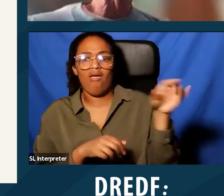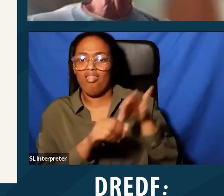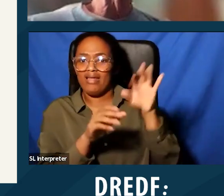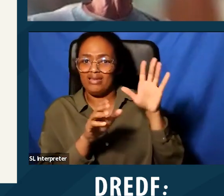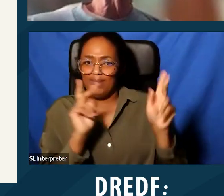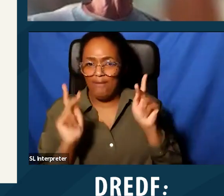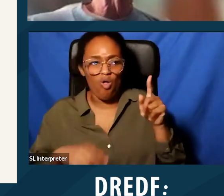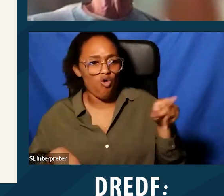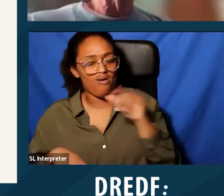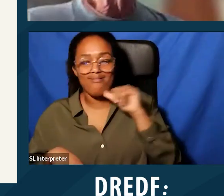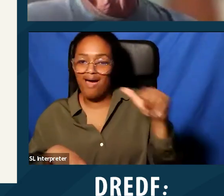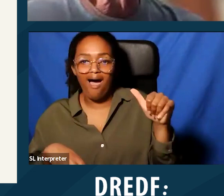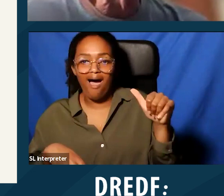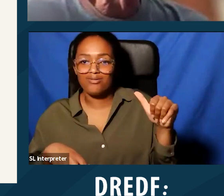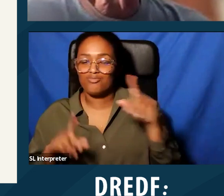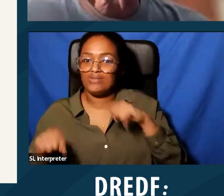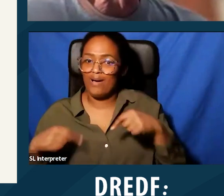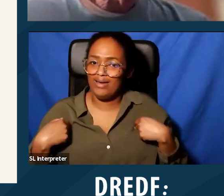So, that kind of, like, well, then,